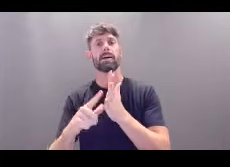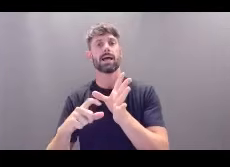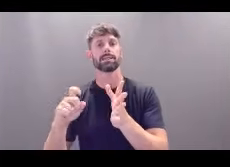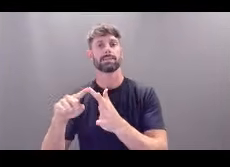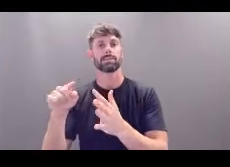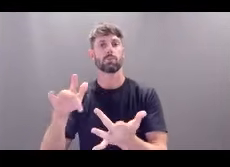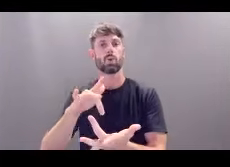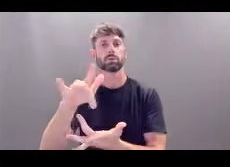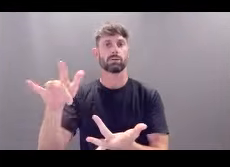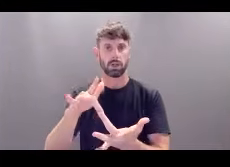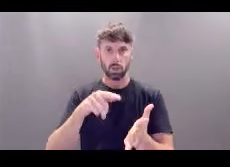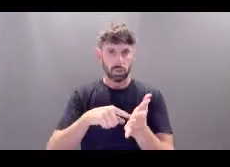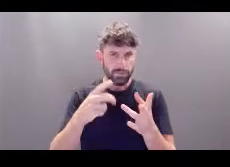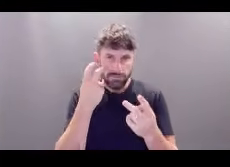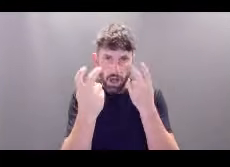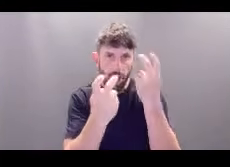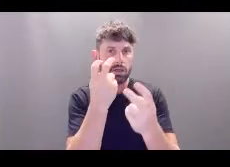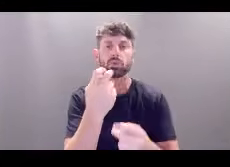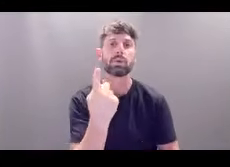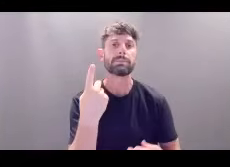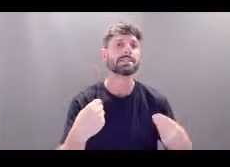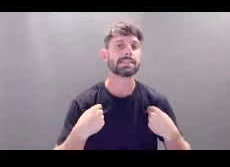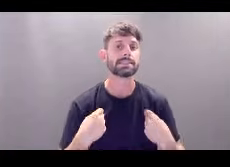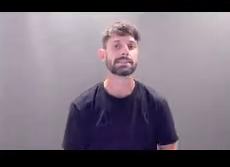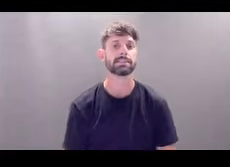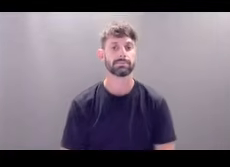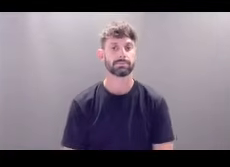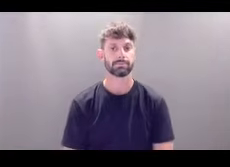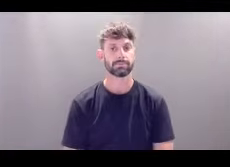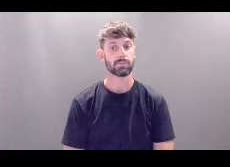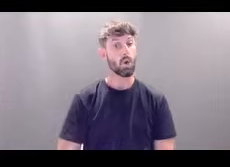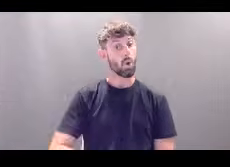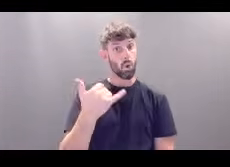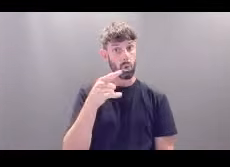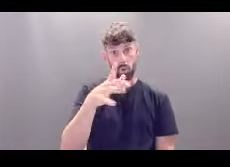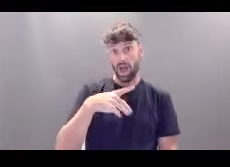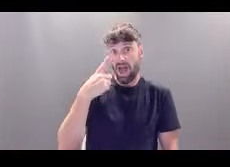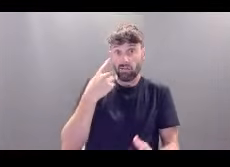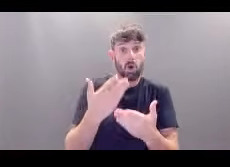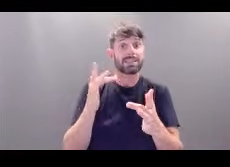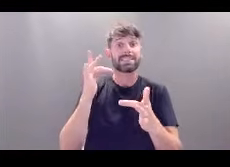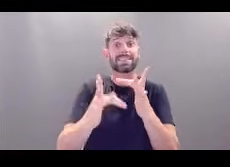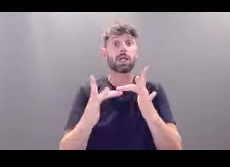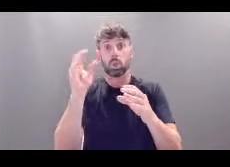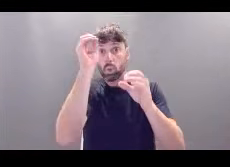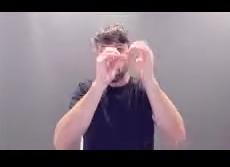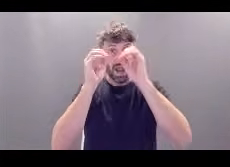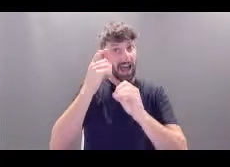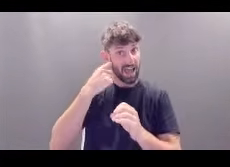Participants may also want to research a provider's services on the internet, check the reviews and get advice